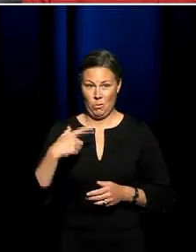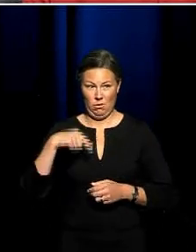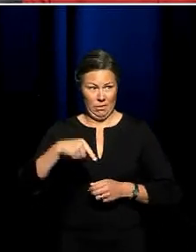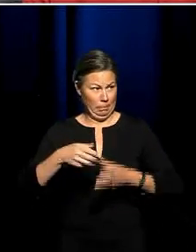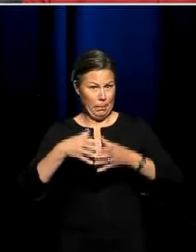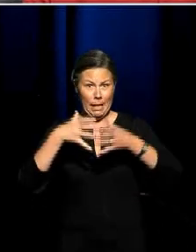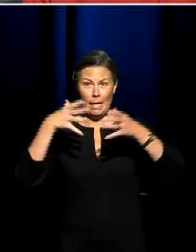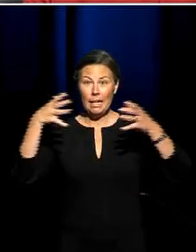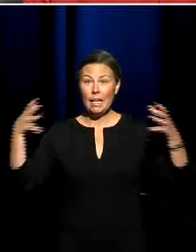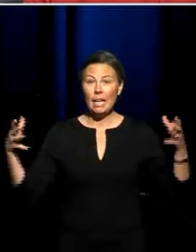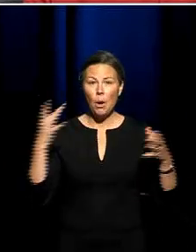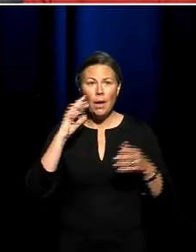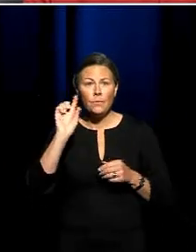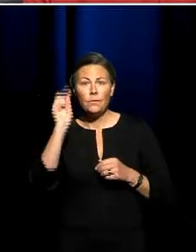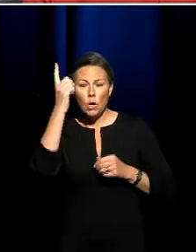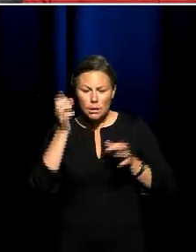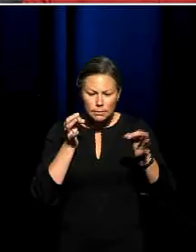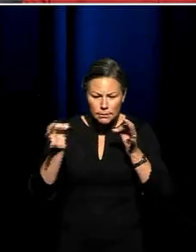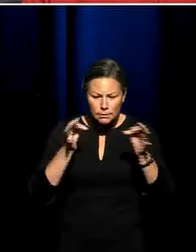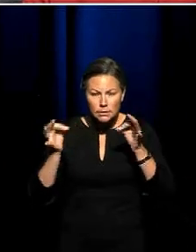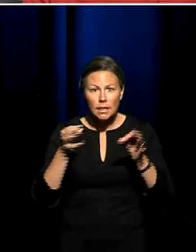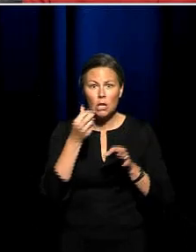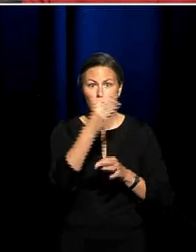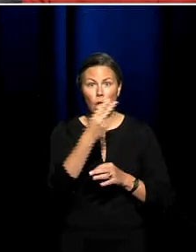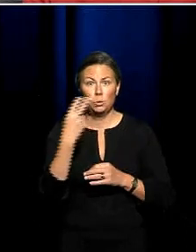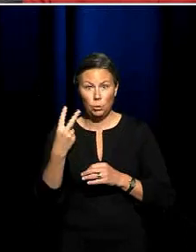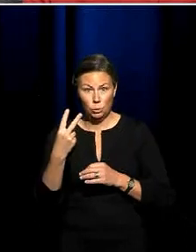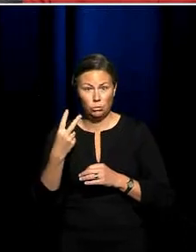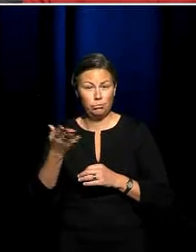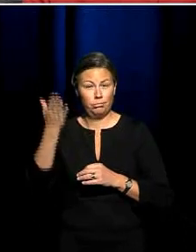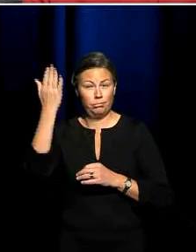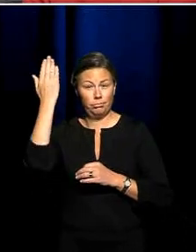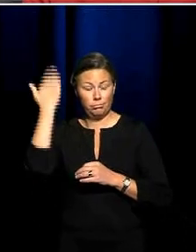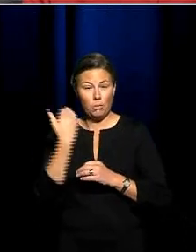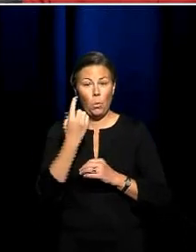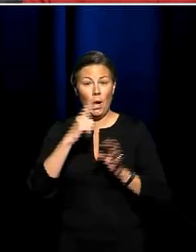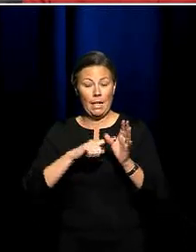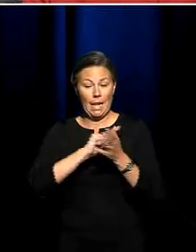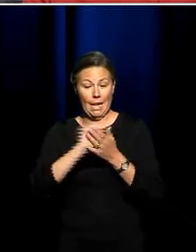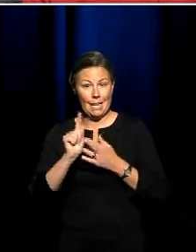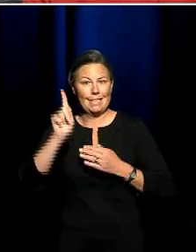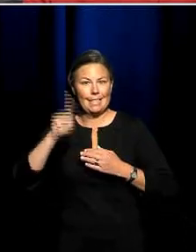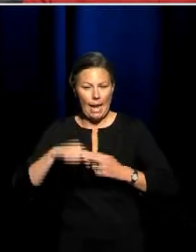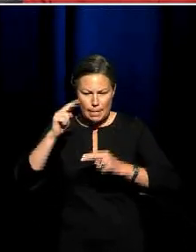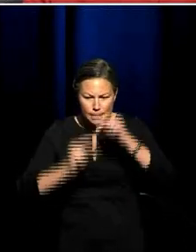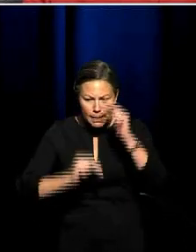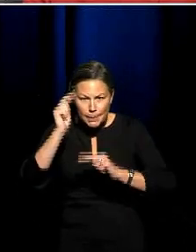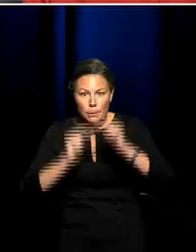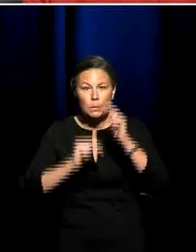designed in 1992 and construction commenced in 1993 early. At that stage,